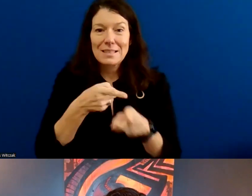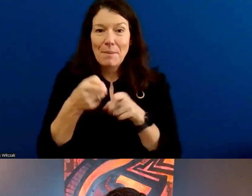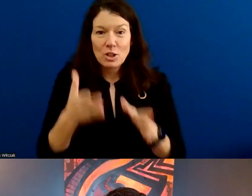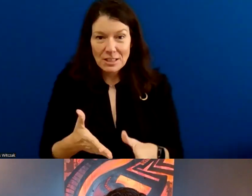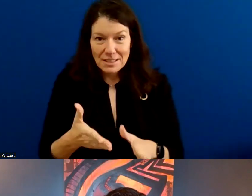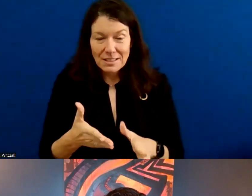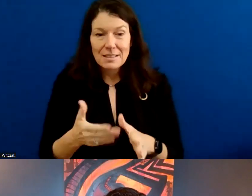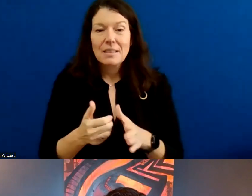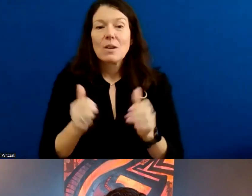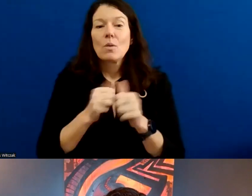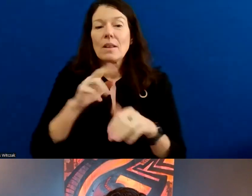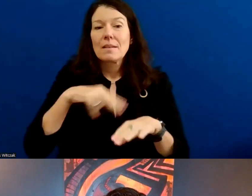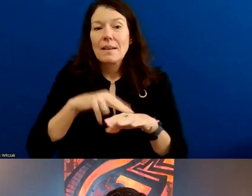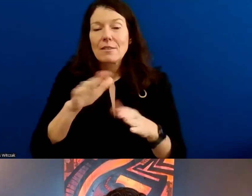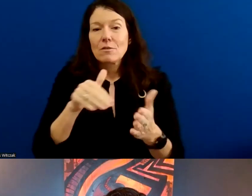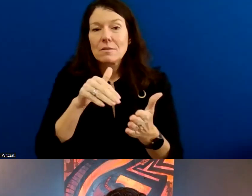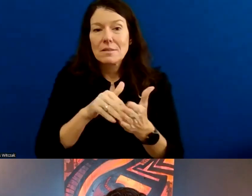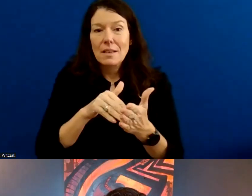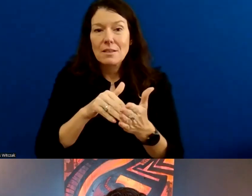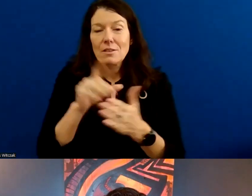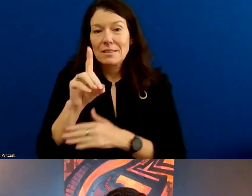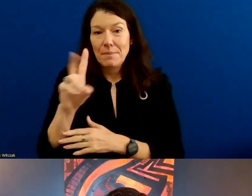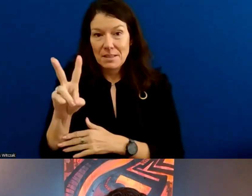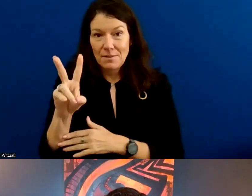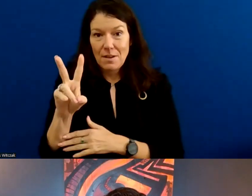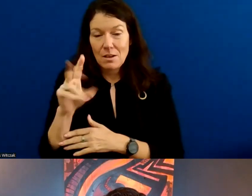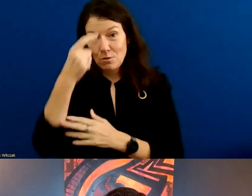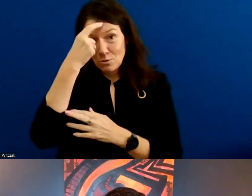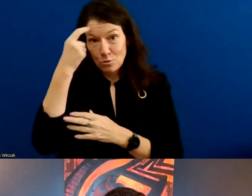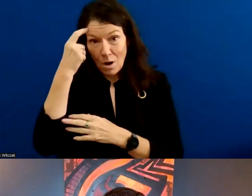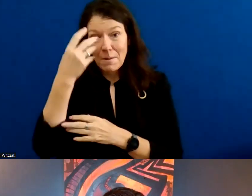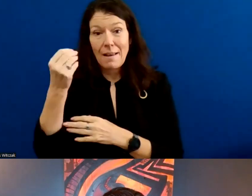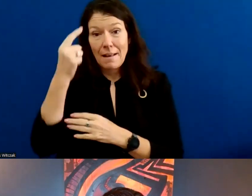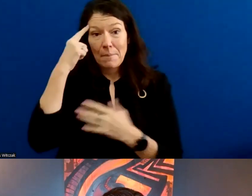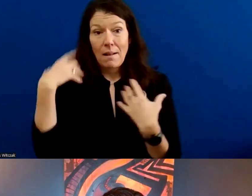with the National Center on Domestic Violence Trauma and Mental Health and I'm going to